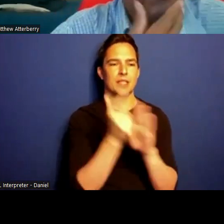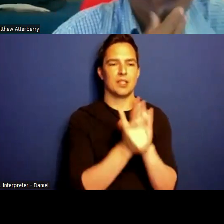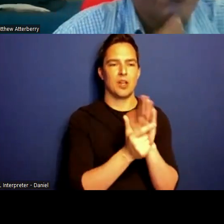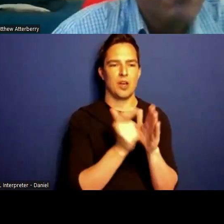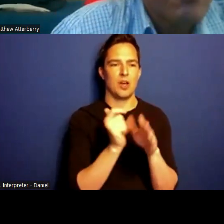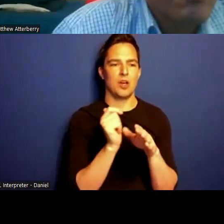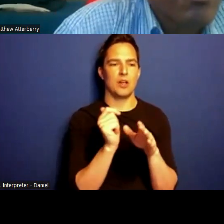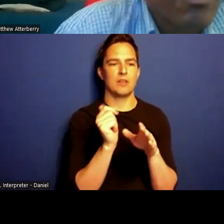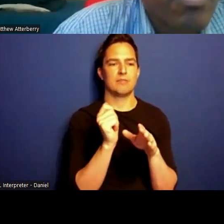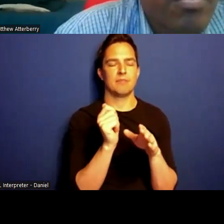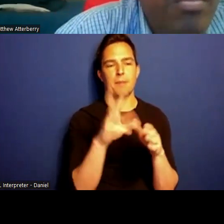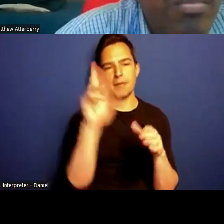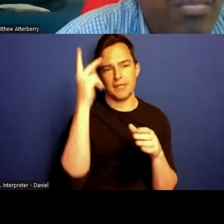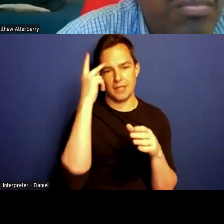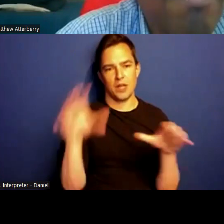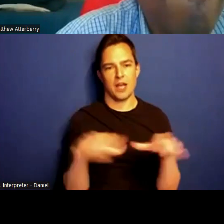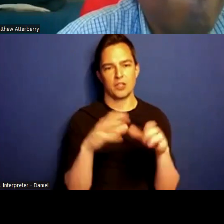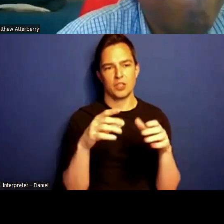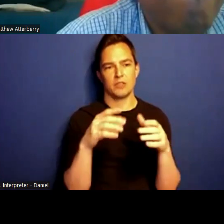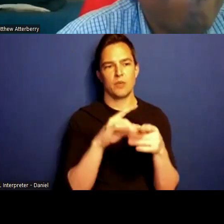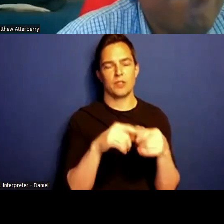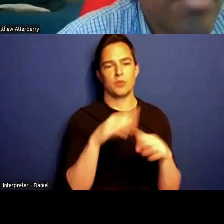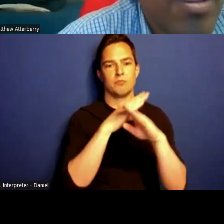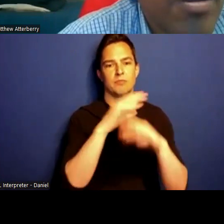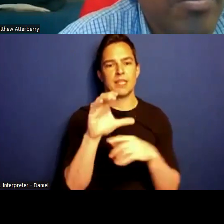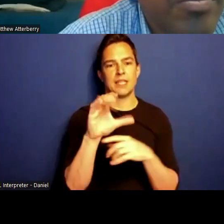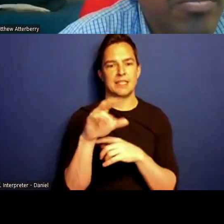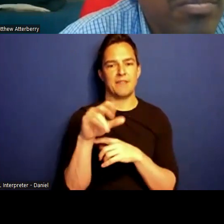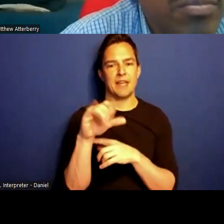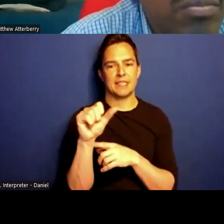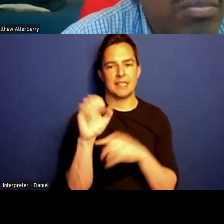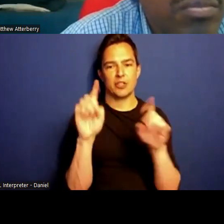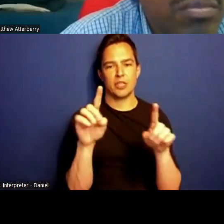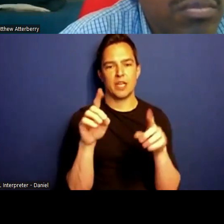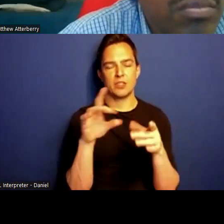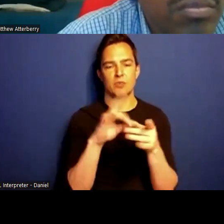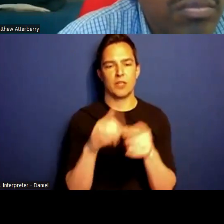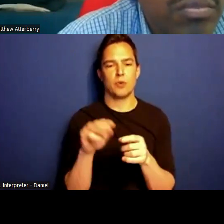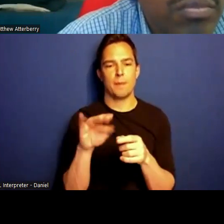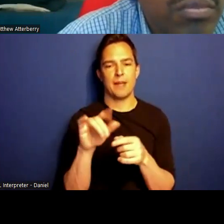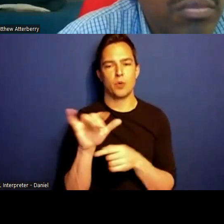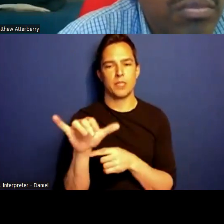political action around preventing civics education and minority history education.